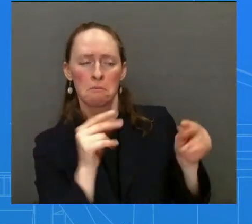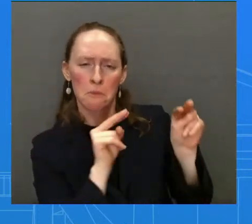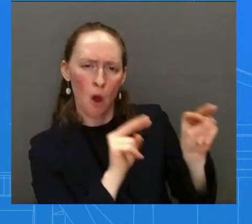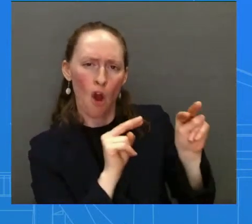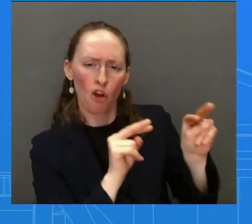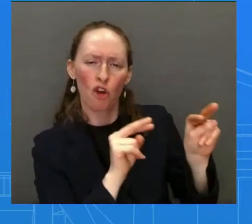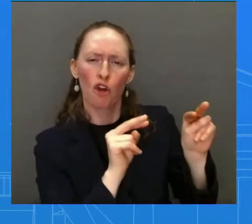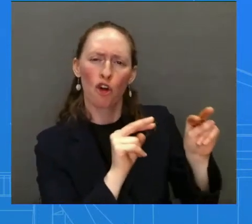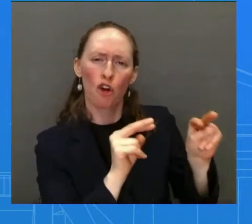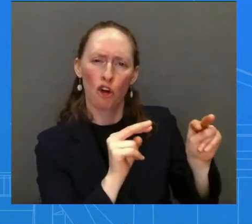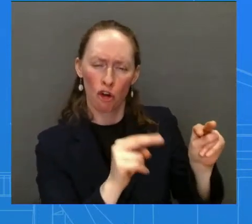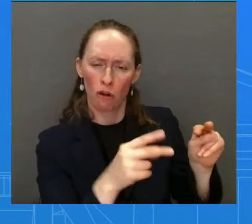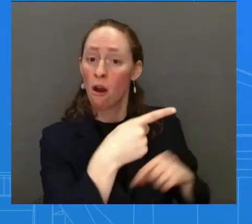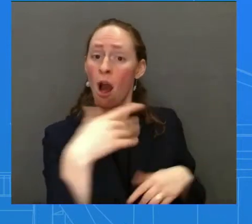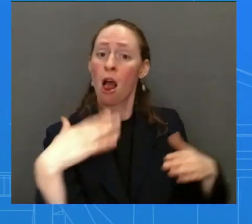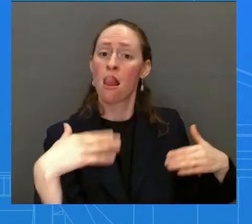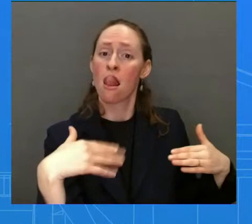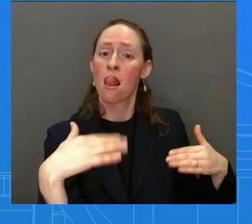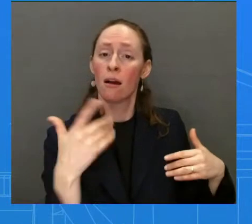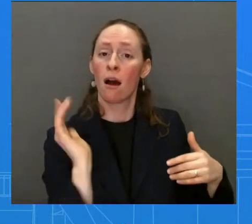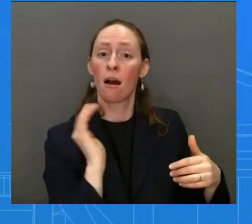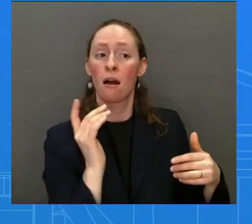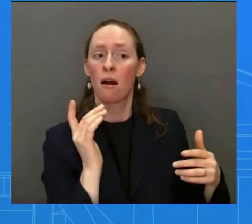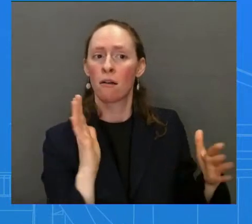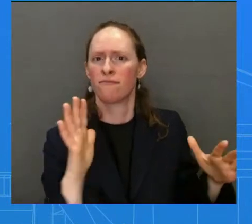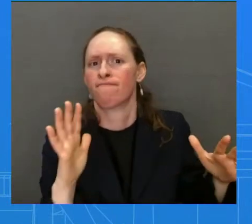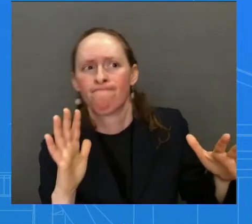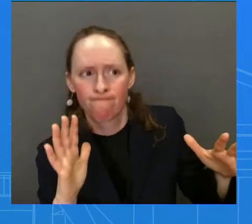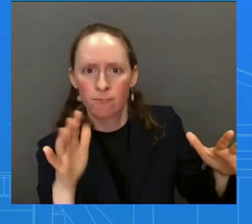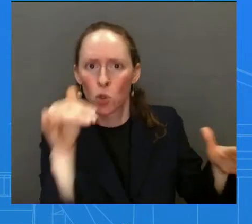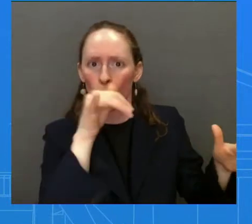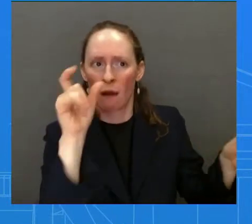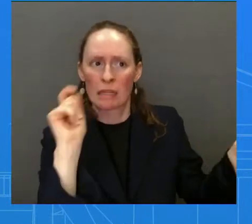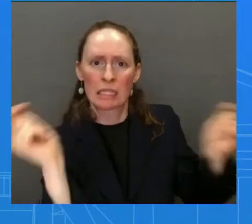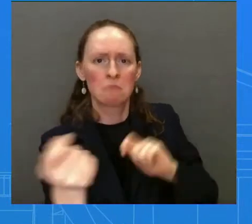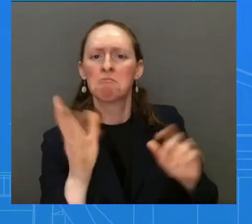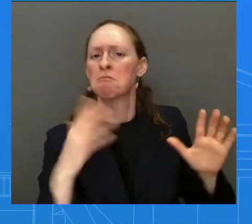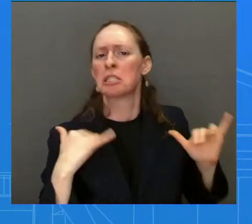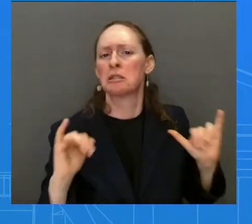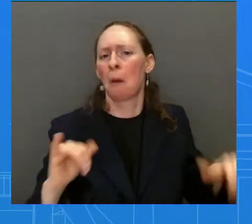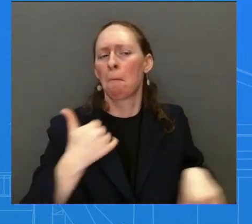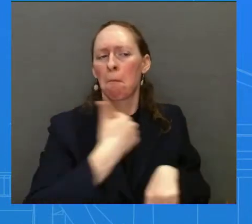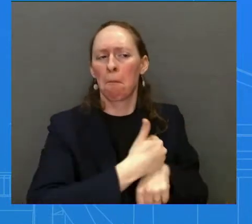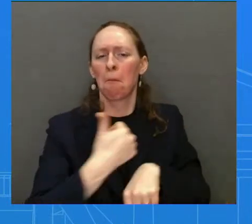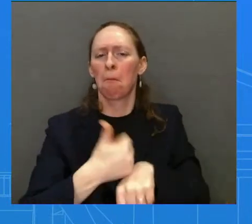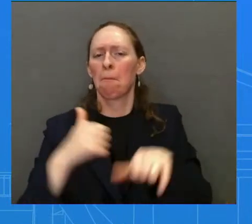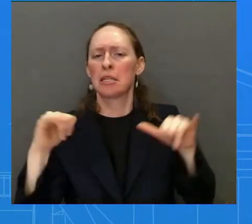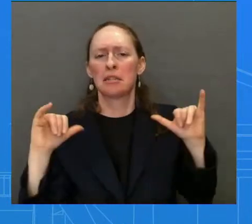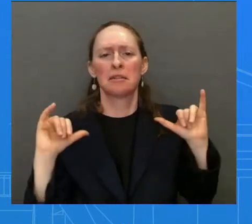nor any indications that Russia is preparing to use a nuclear weapon. And so, you know, we remain committed